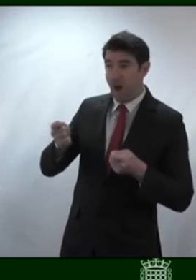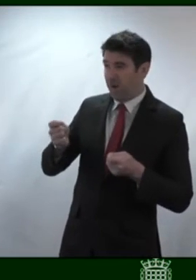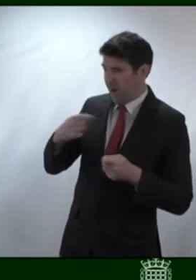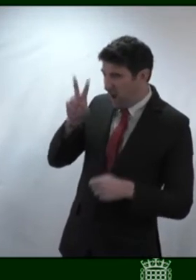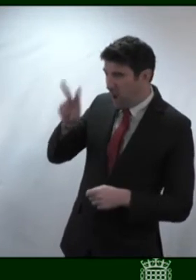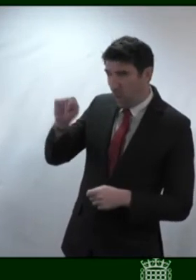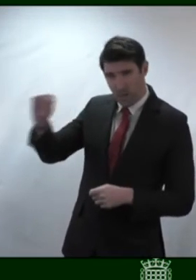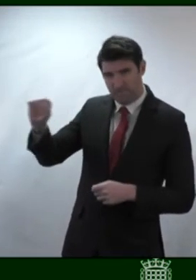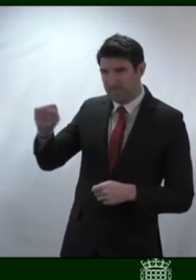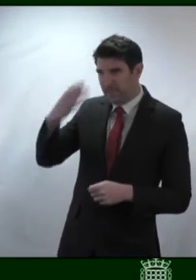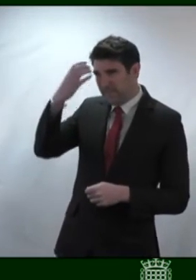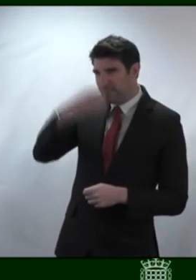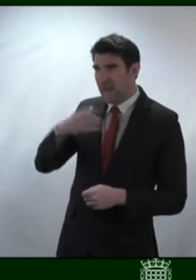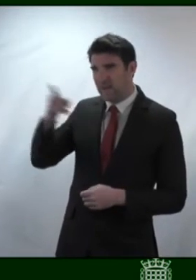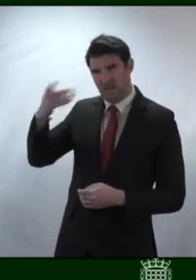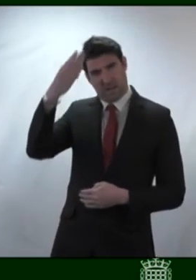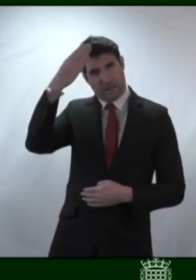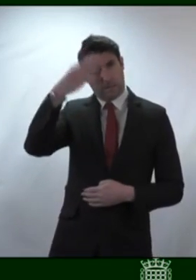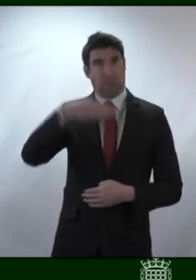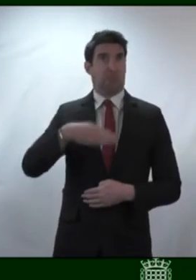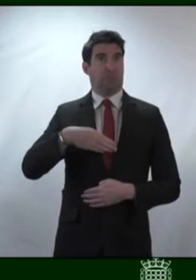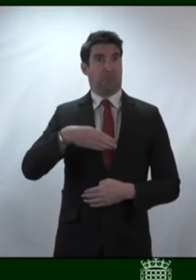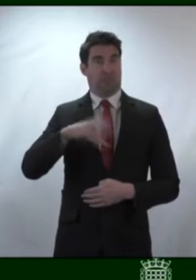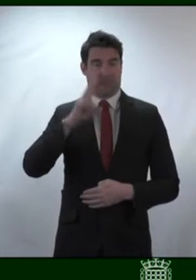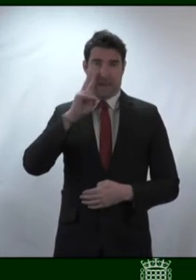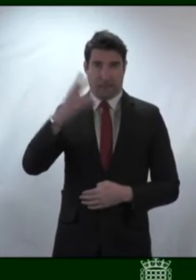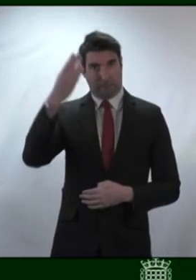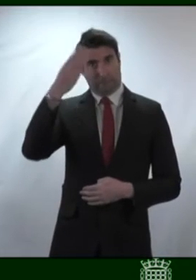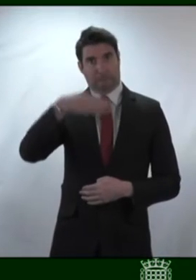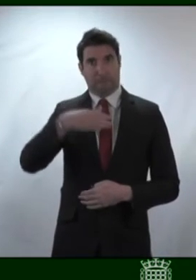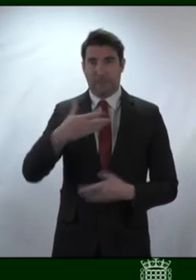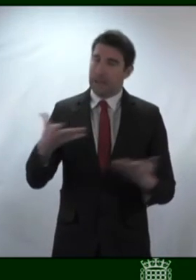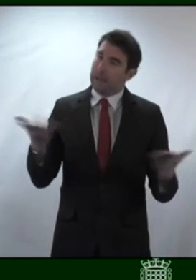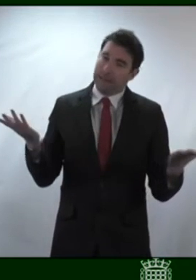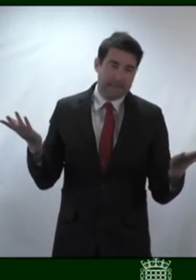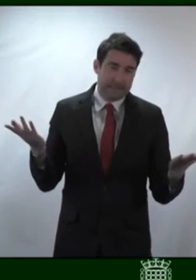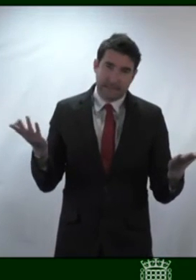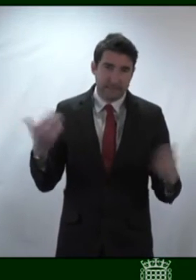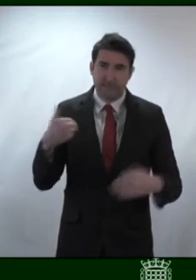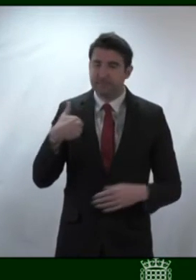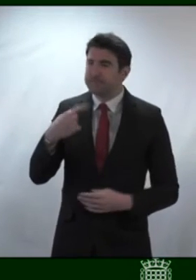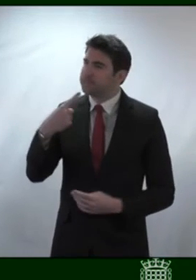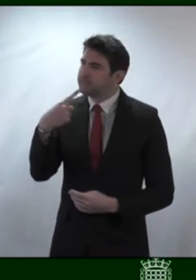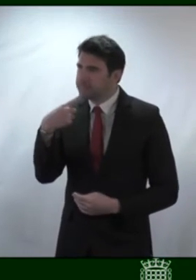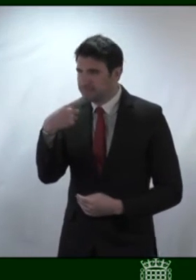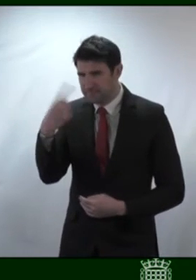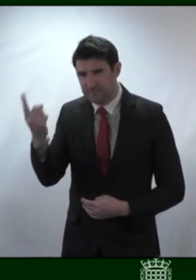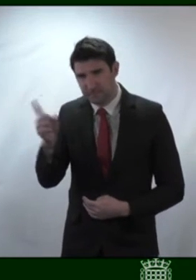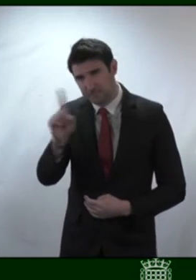he is driving at. But I can tell him that, as of today—just this morning—there is actually, as I